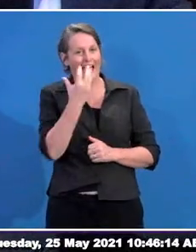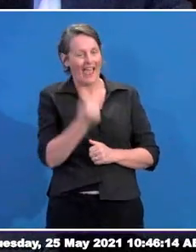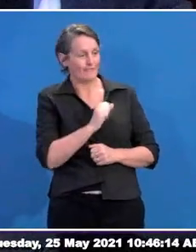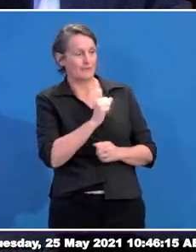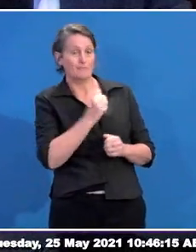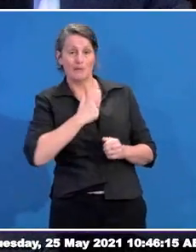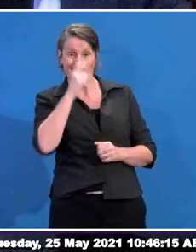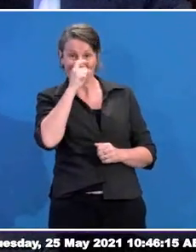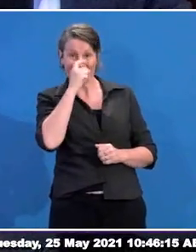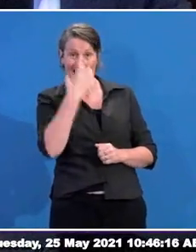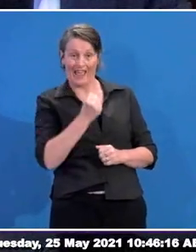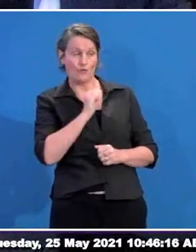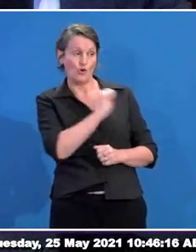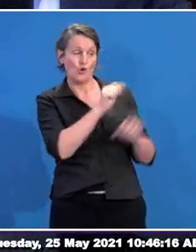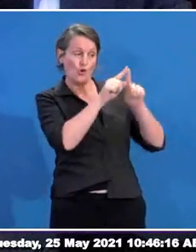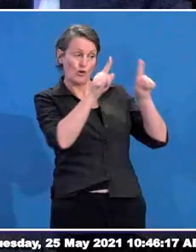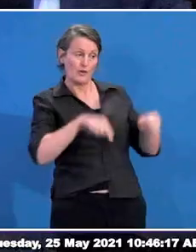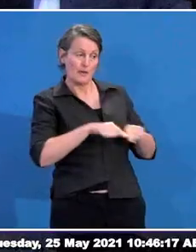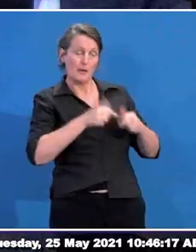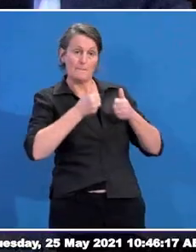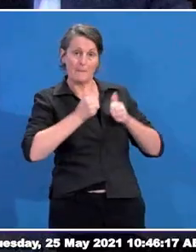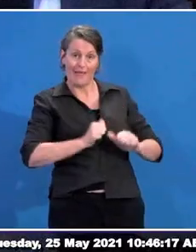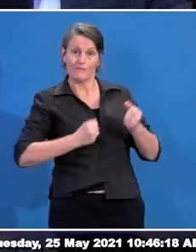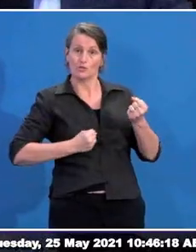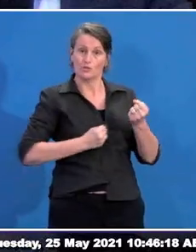in place that made a provision for what to do